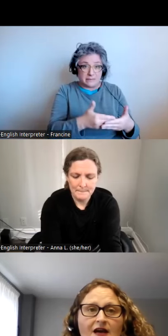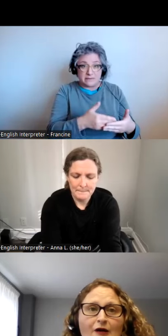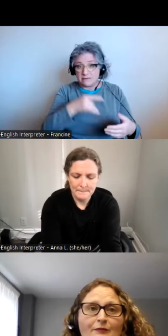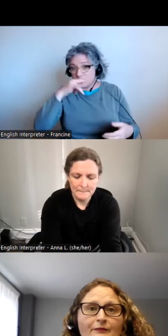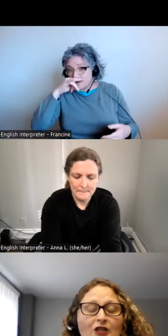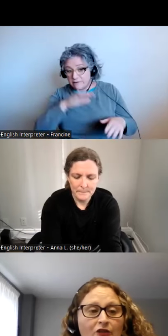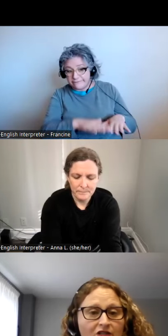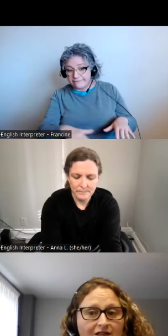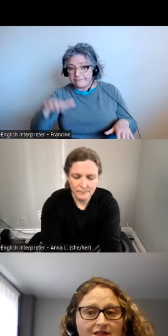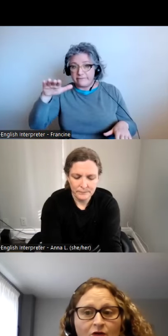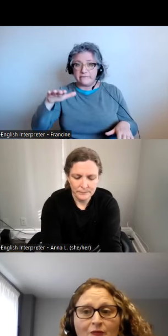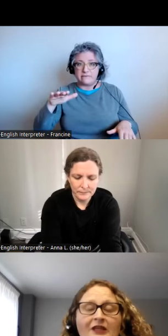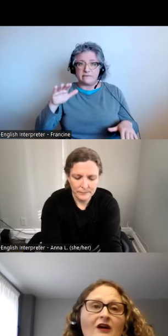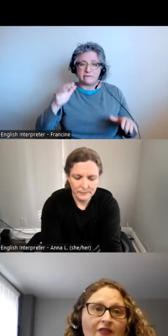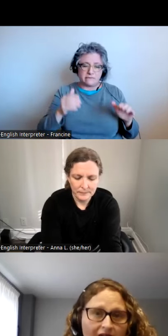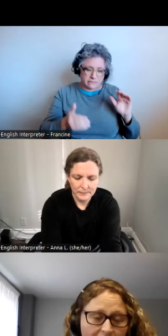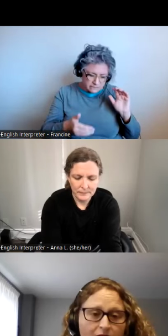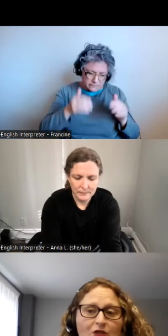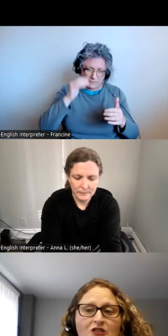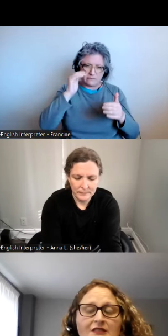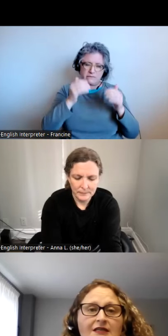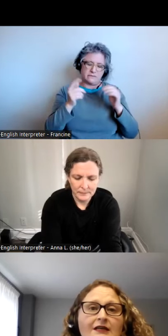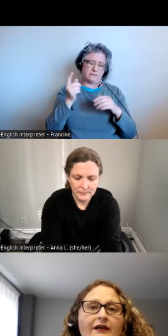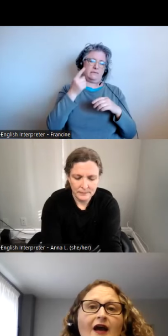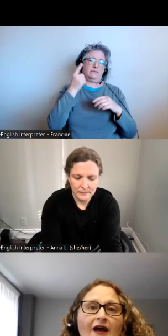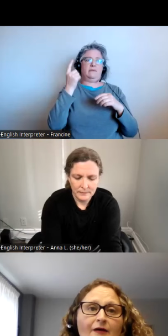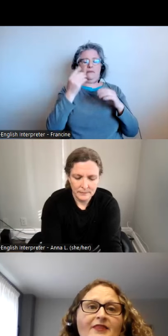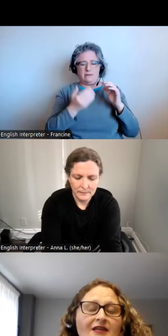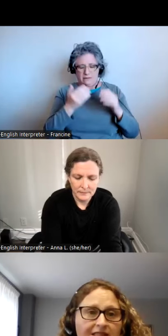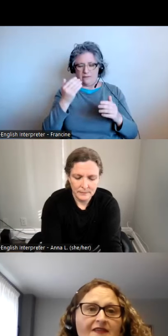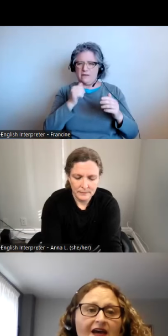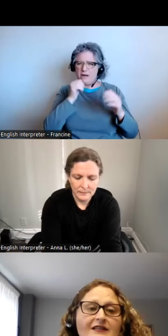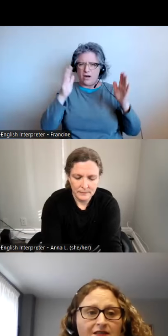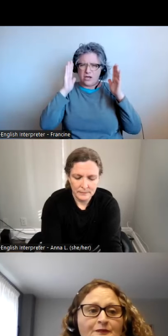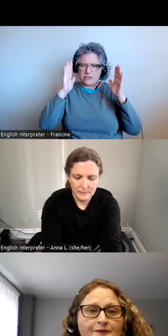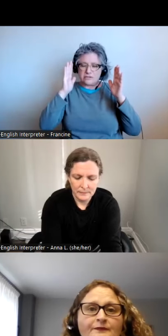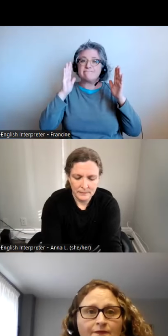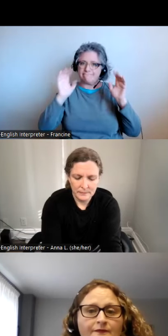is having difficulty breathing . That is an